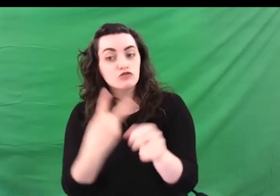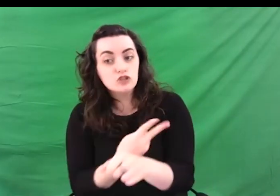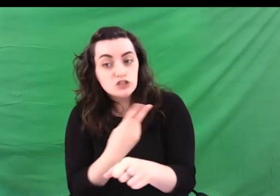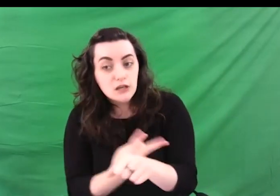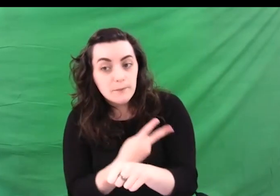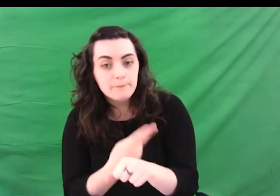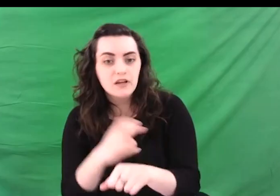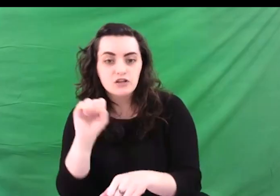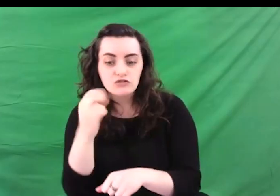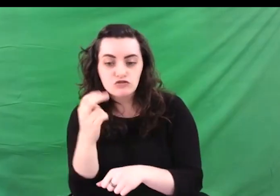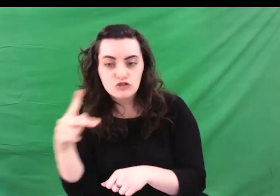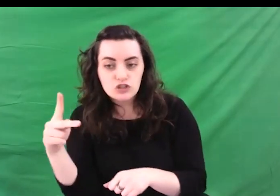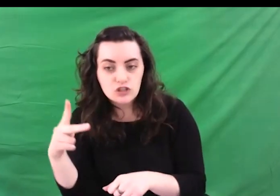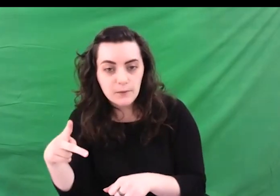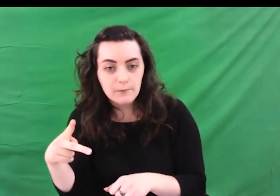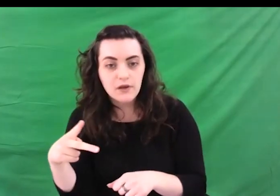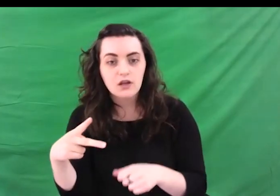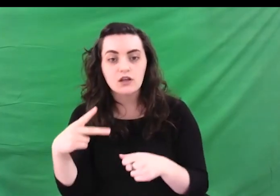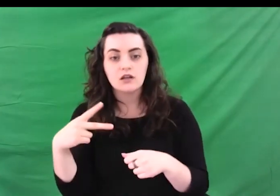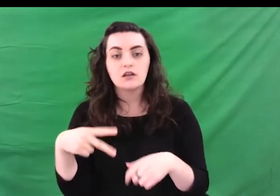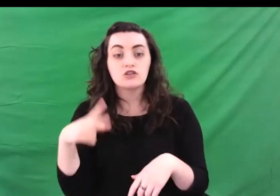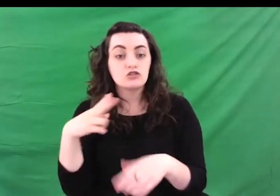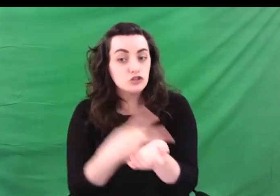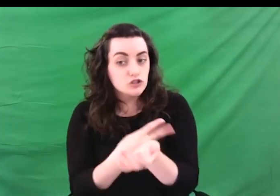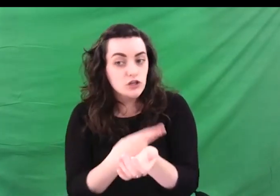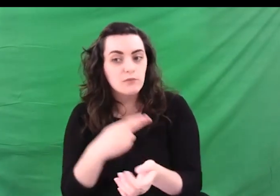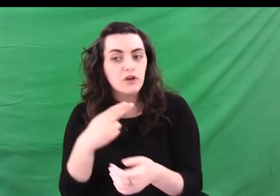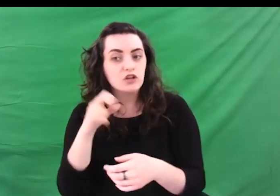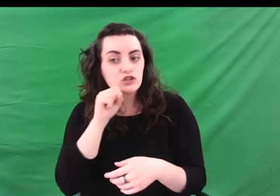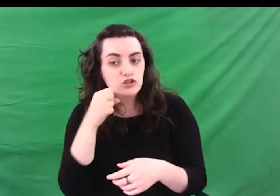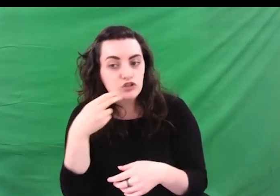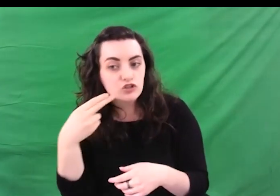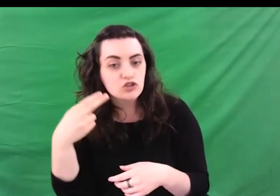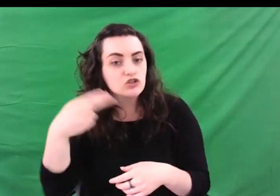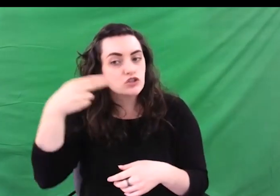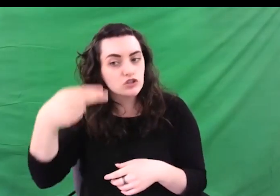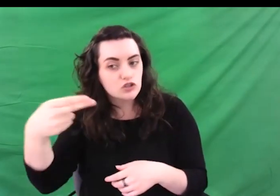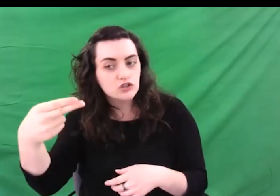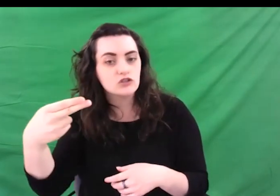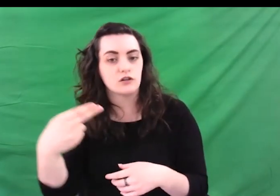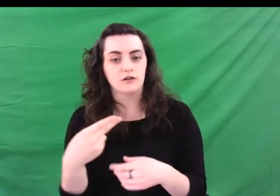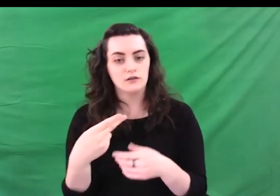"sh". The interesting thing from her perspective